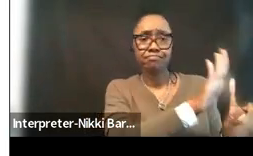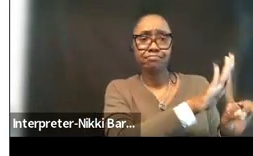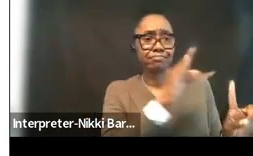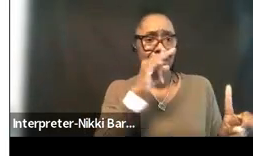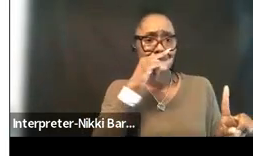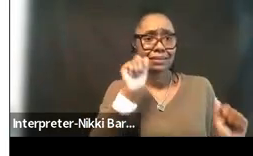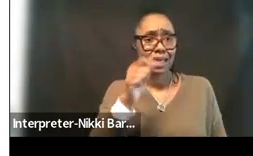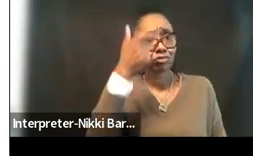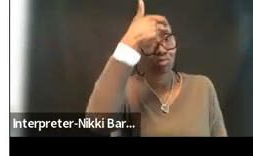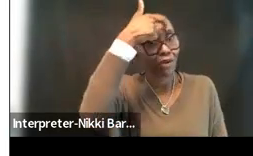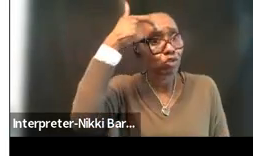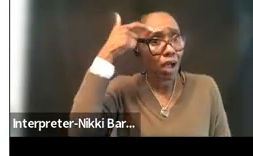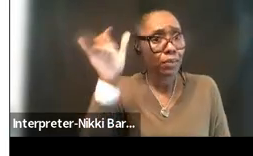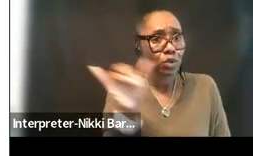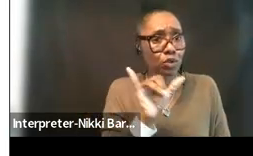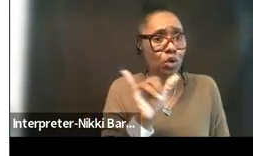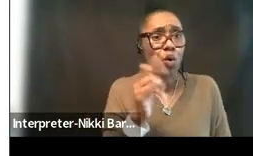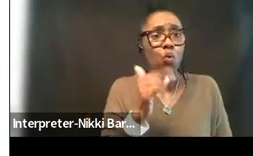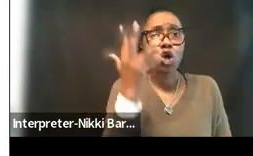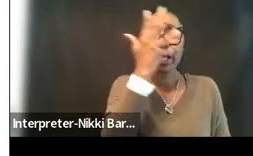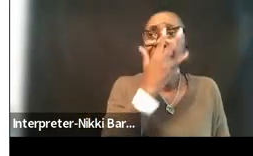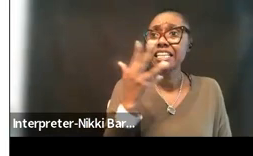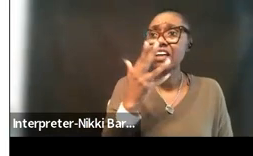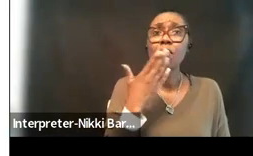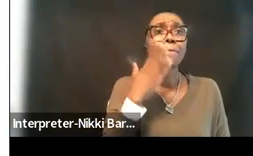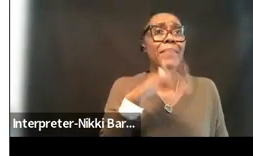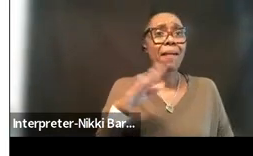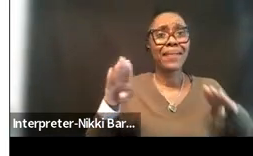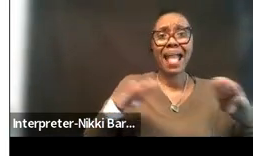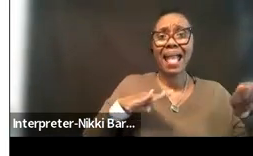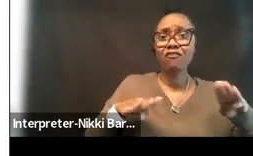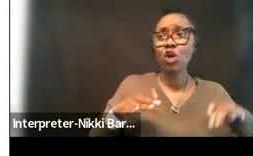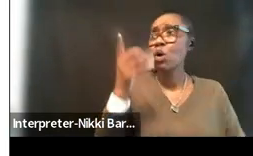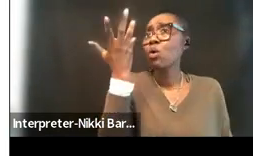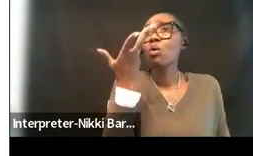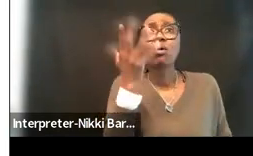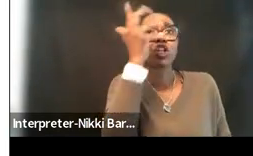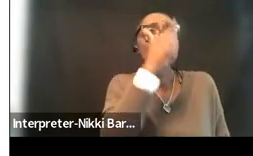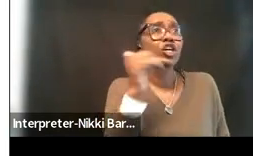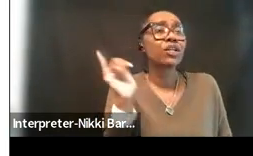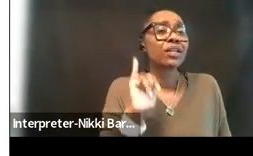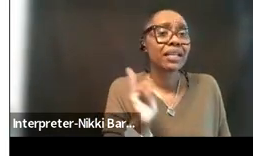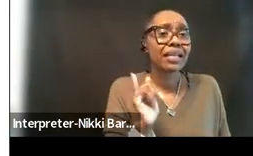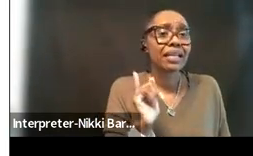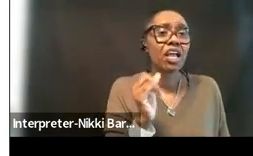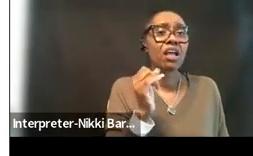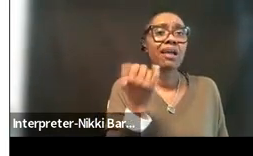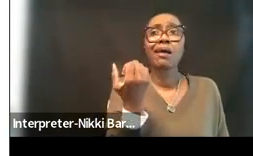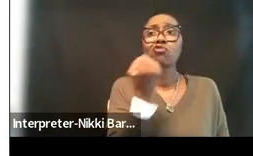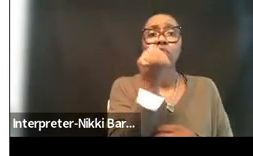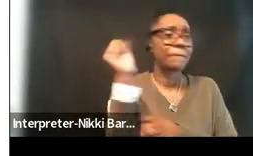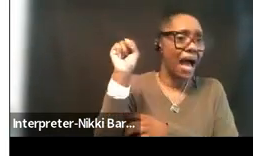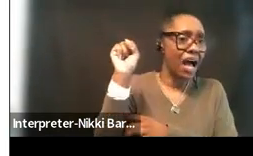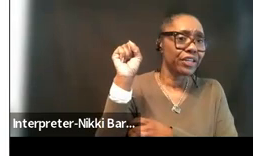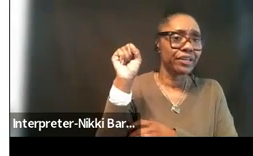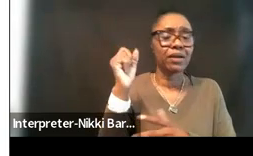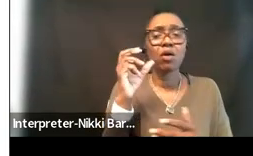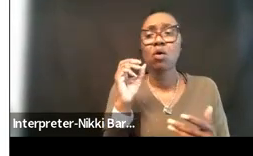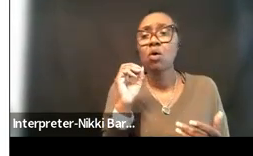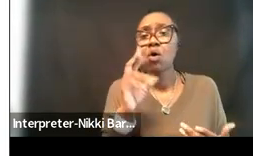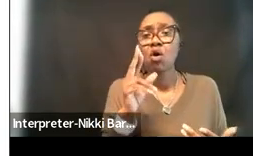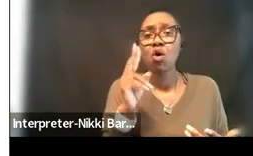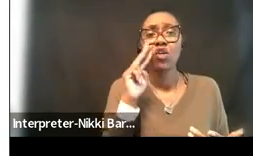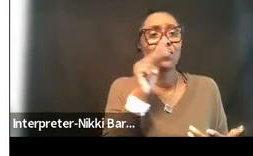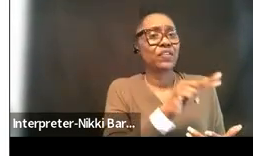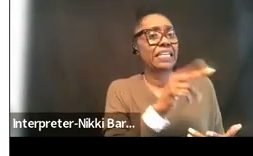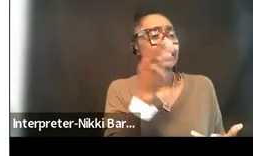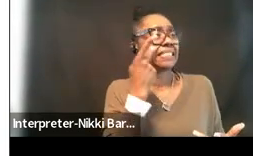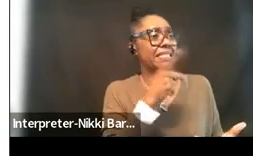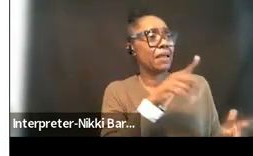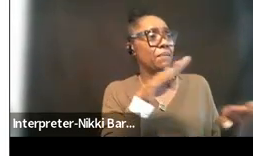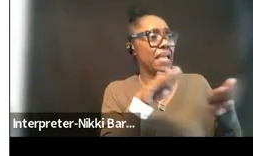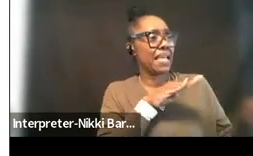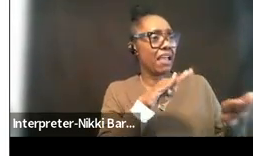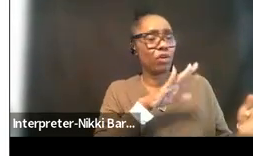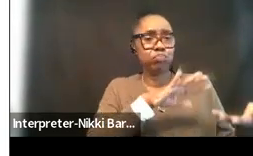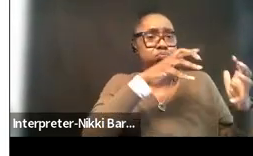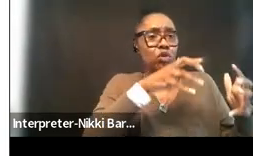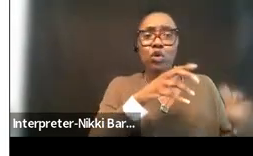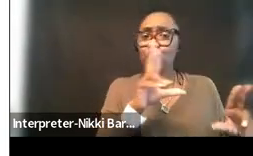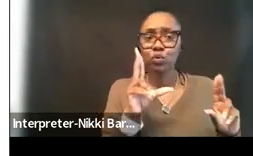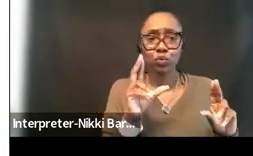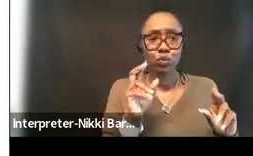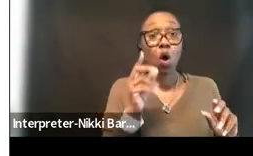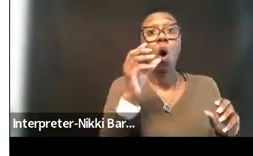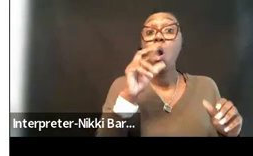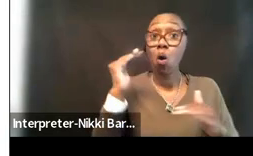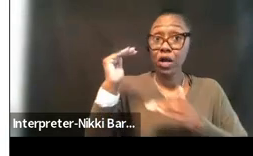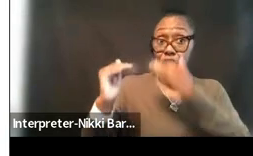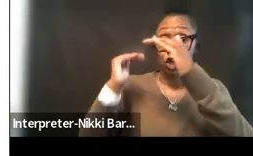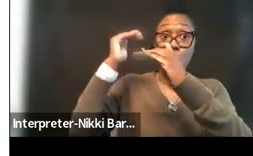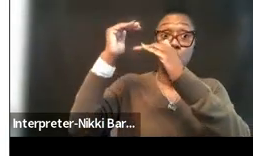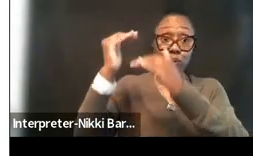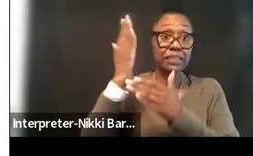What might look like rebellion? Think, you know, looking at as if someone is acting out, but instead it is a child trying or even an adult in some situations.